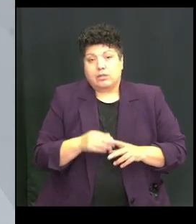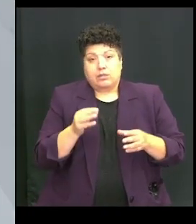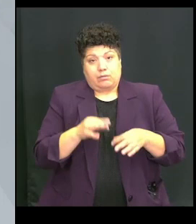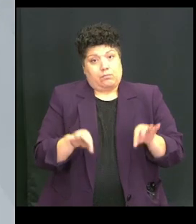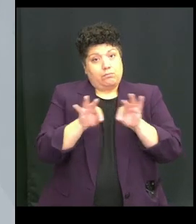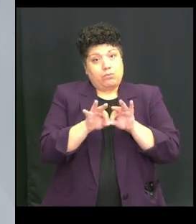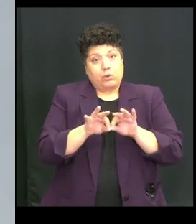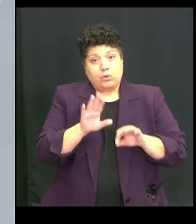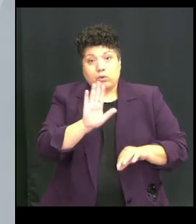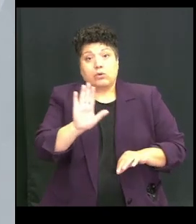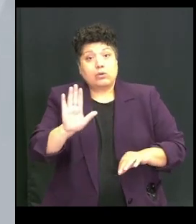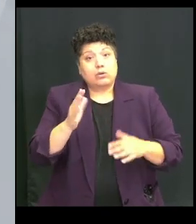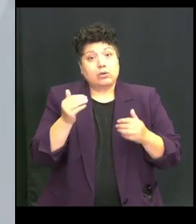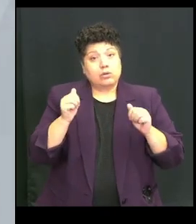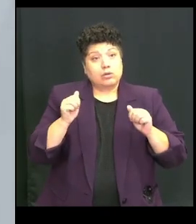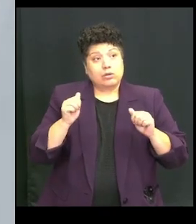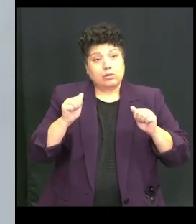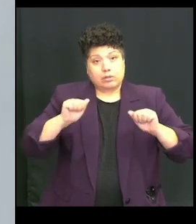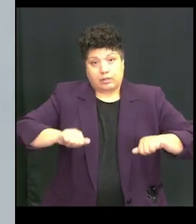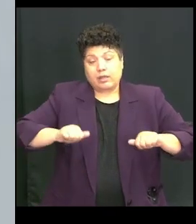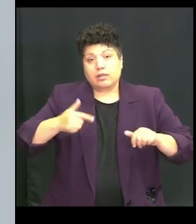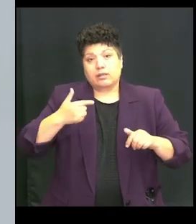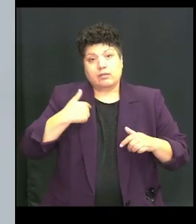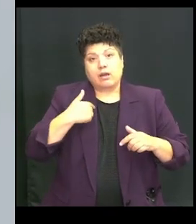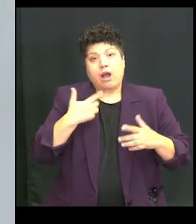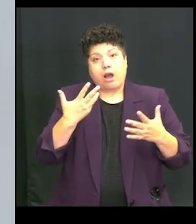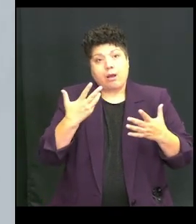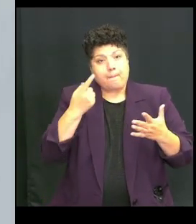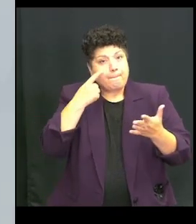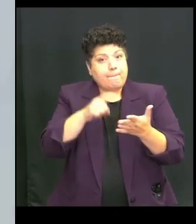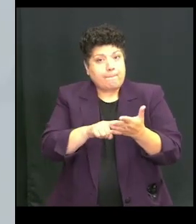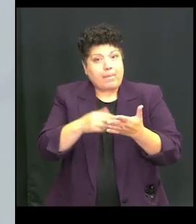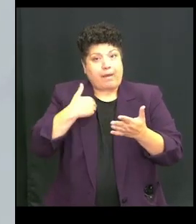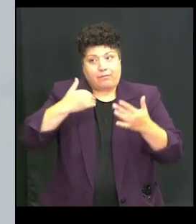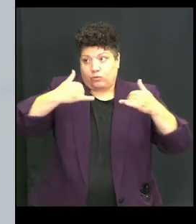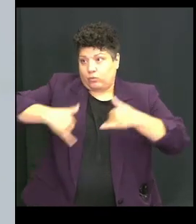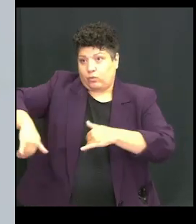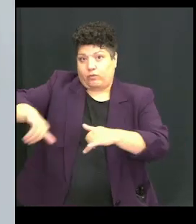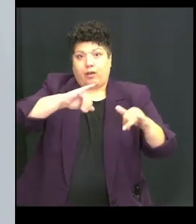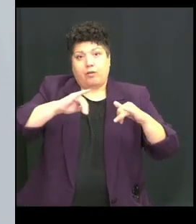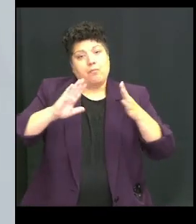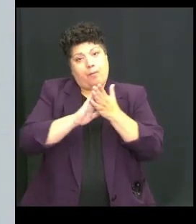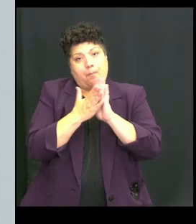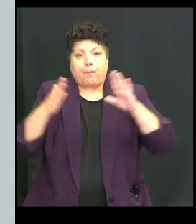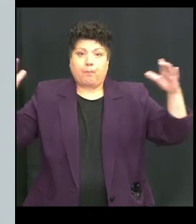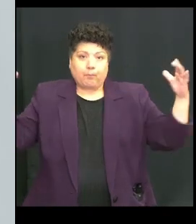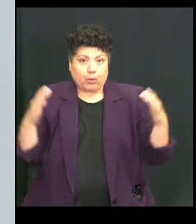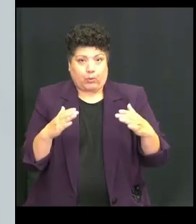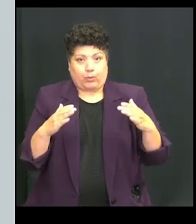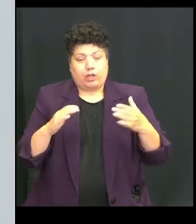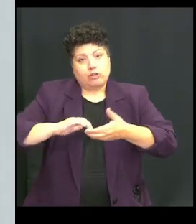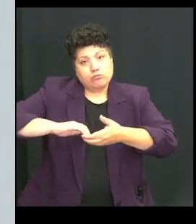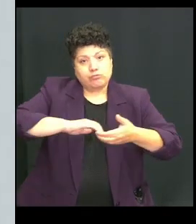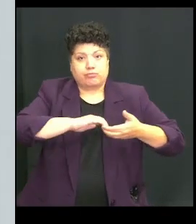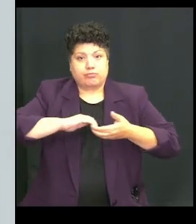if they're able to tap into unifying themes with their messaging, like Canadians as a whole,